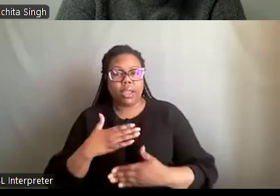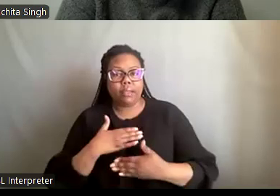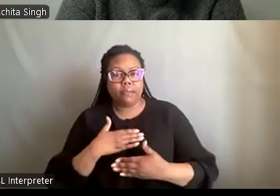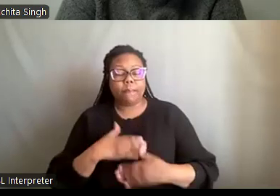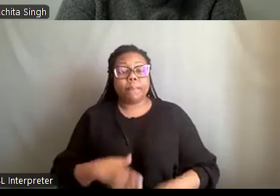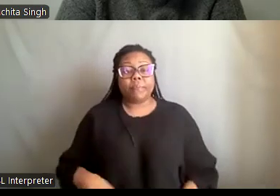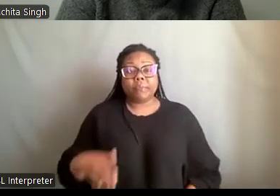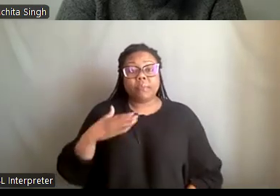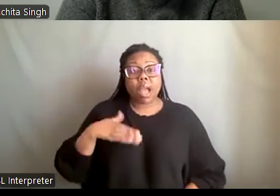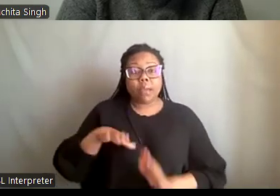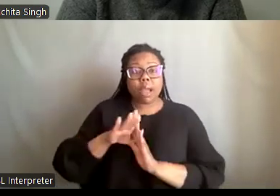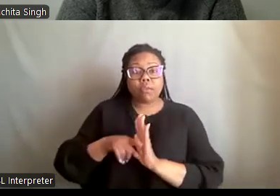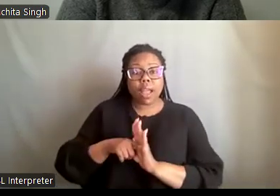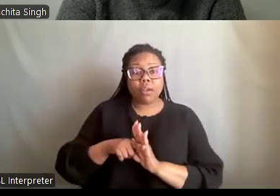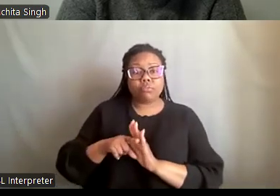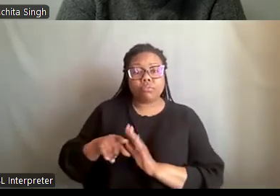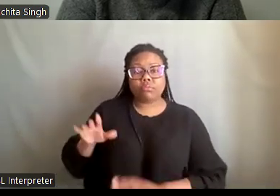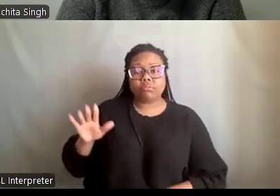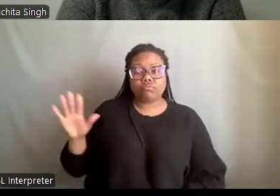can't breathe." And my background